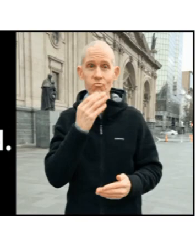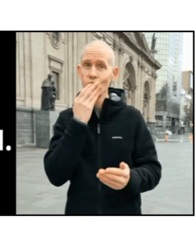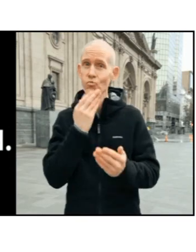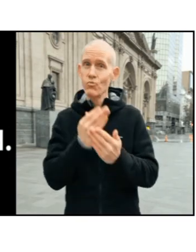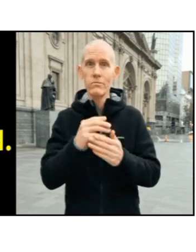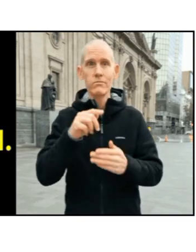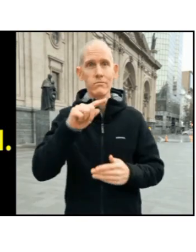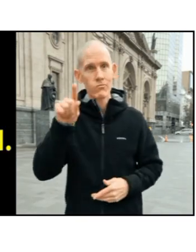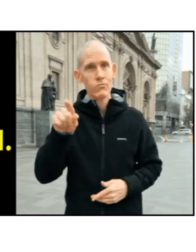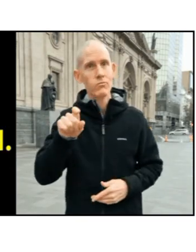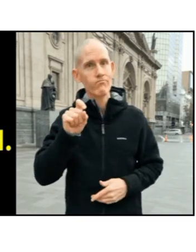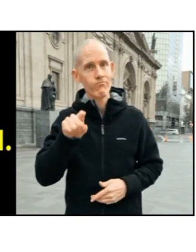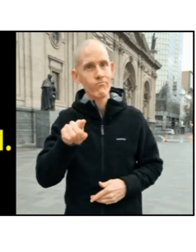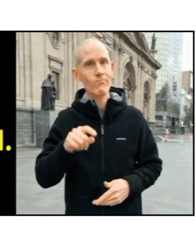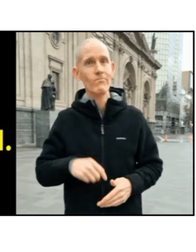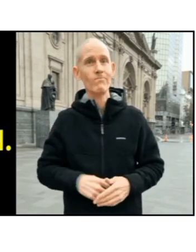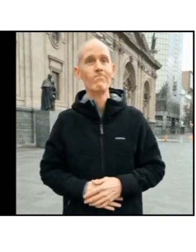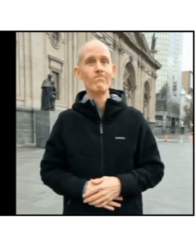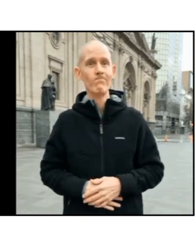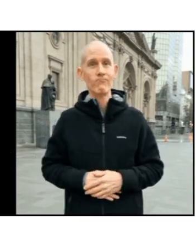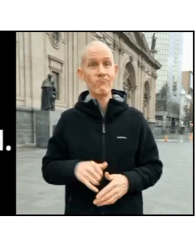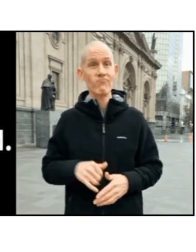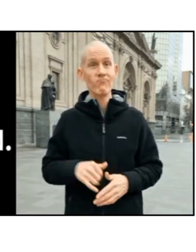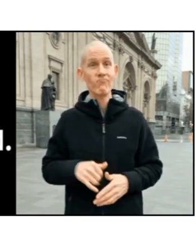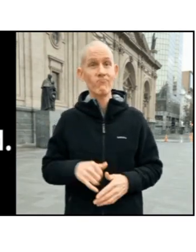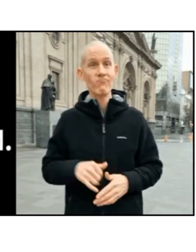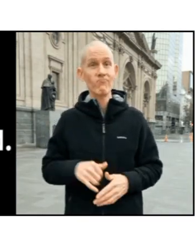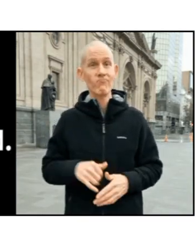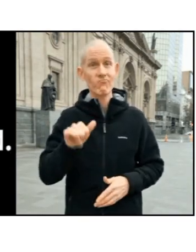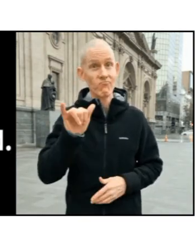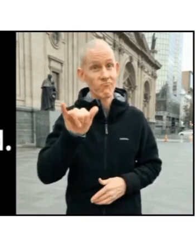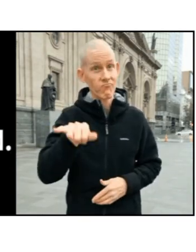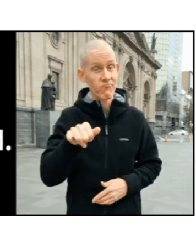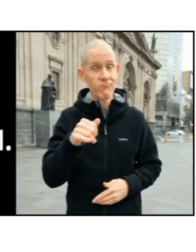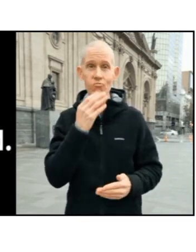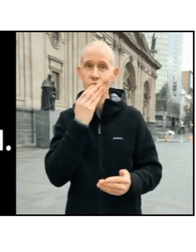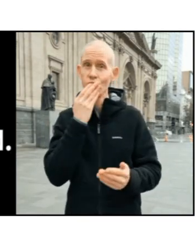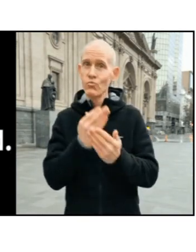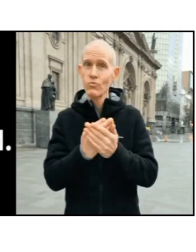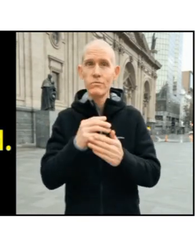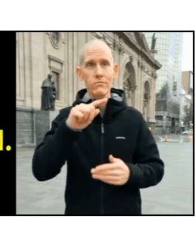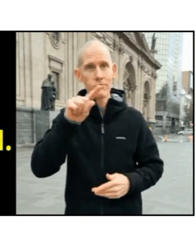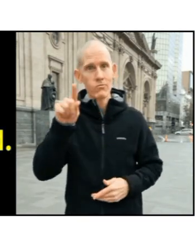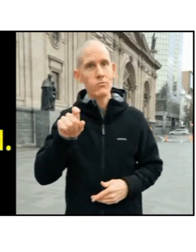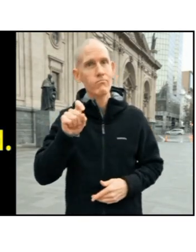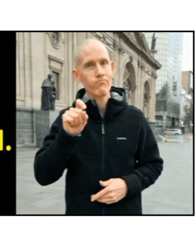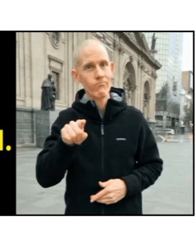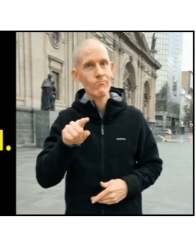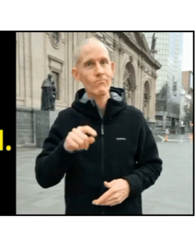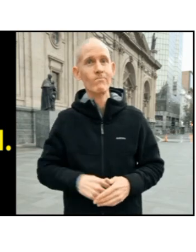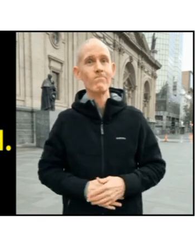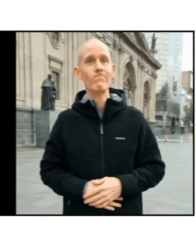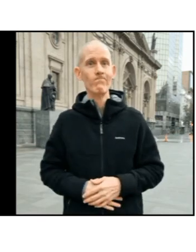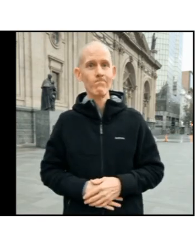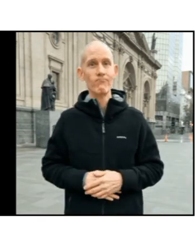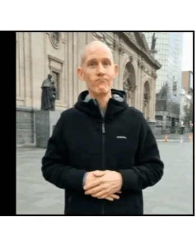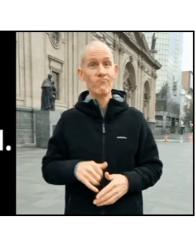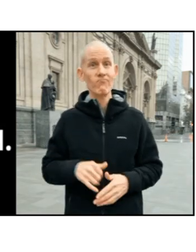so, we love your feedback we're designing stuff specifically tailored designed for beginners because..